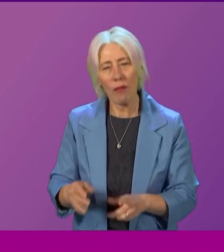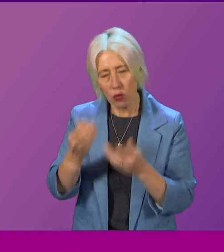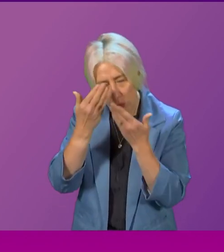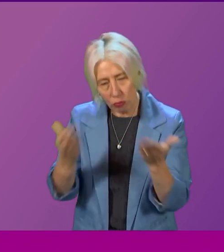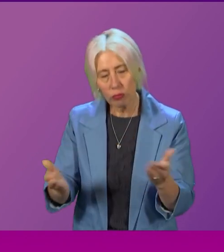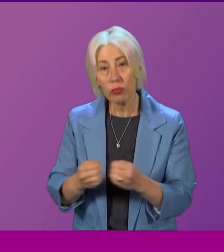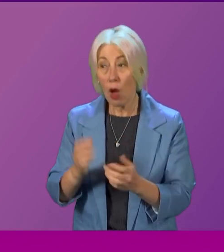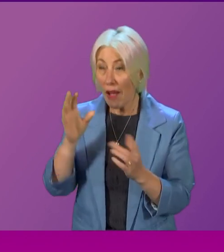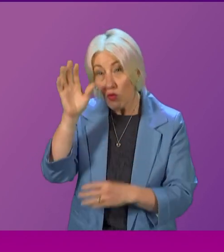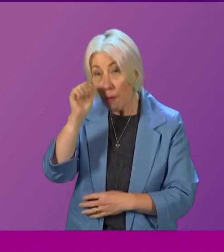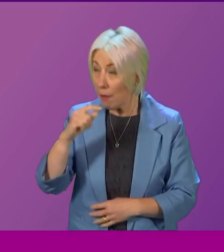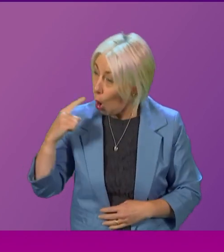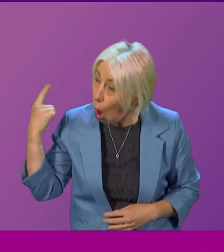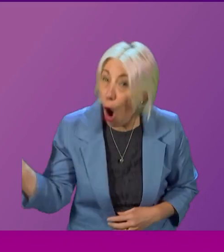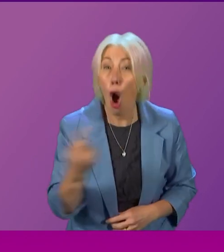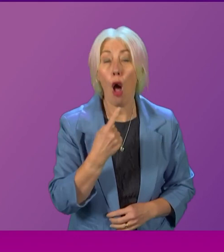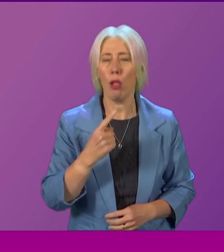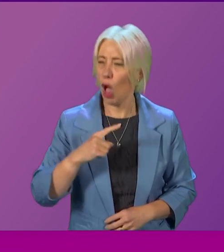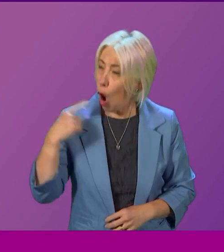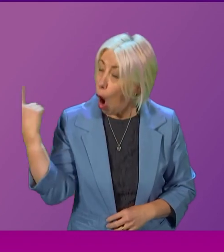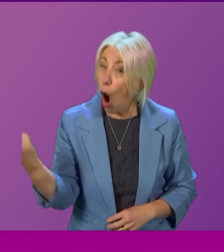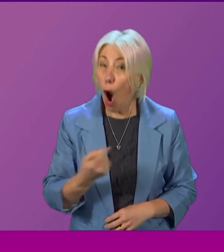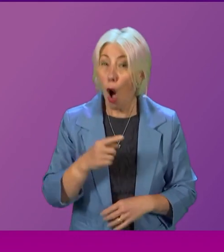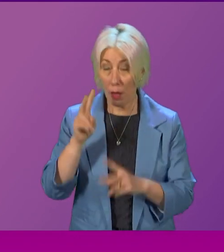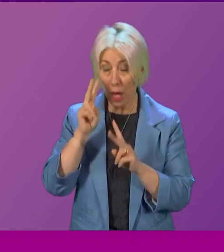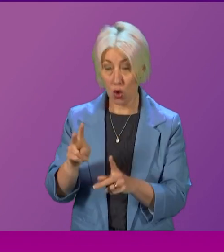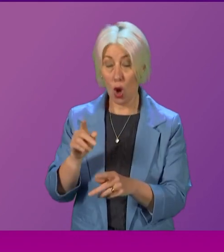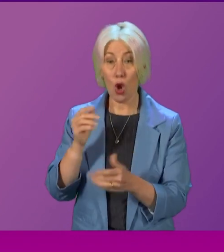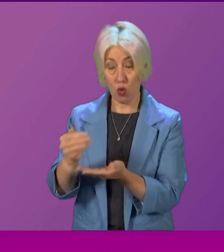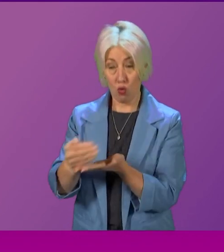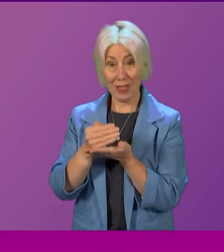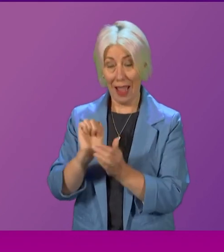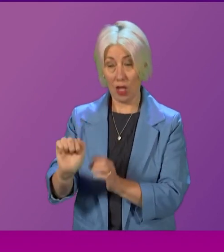that all of us see the protection of women and girls as a priority.